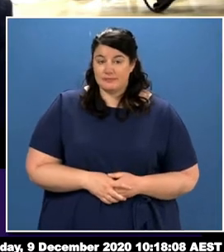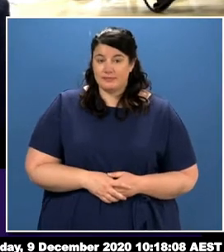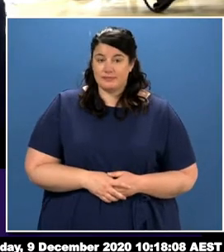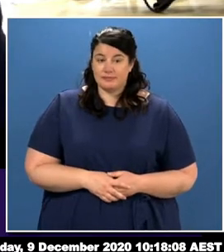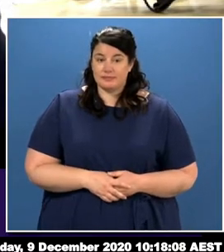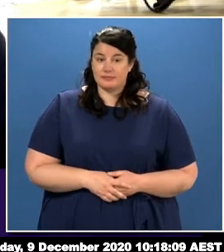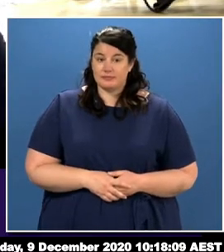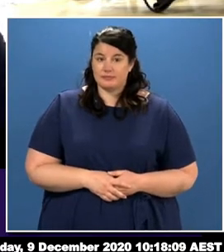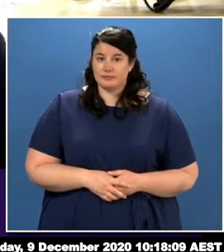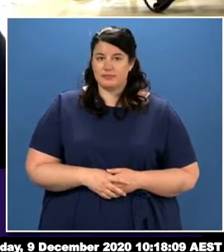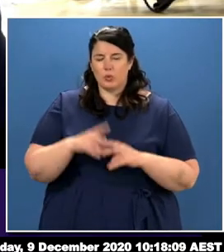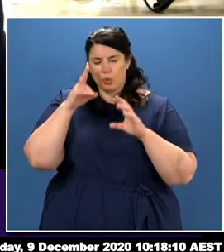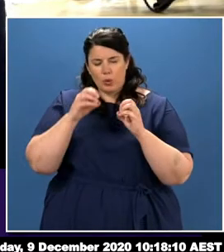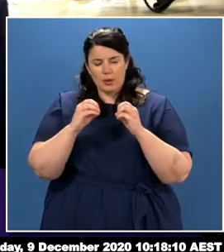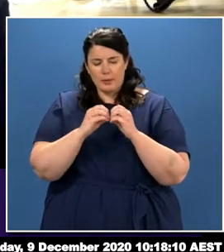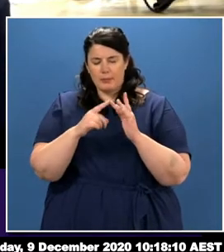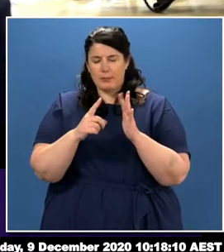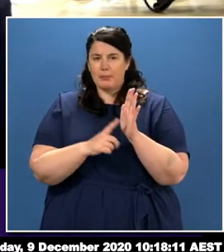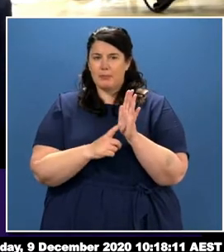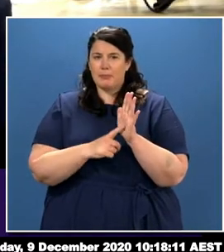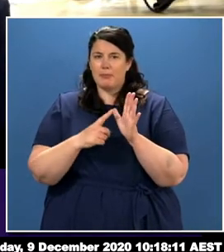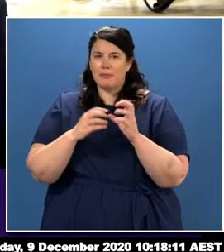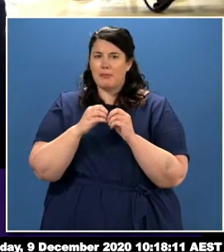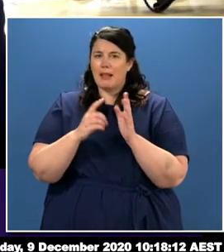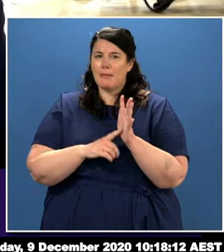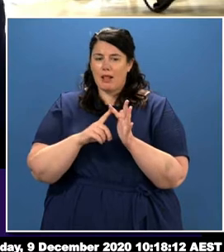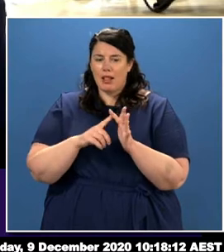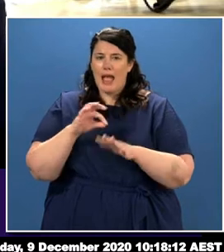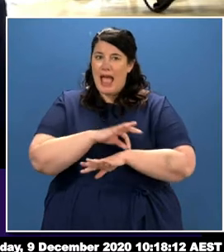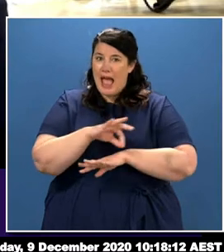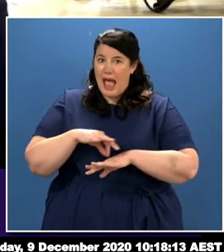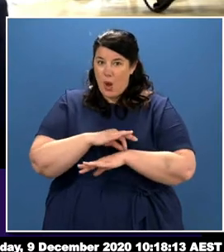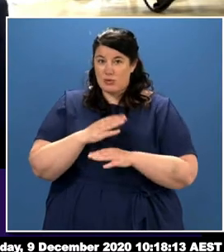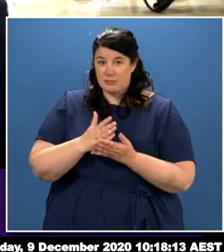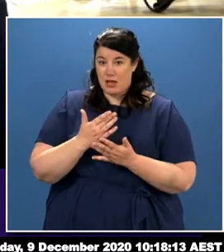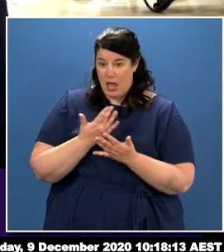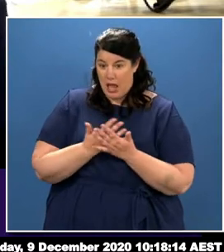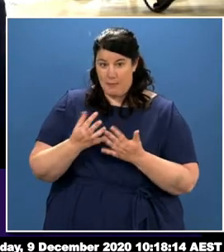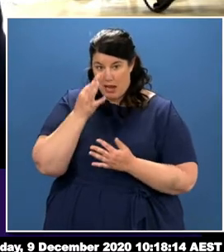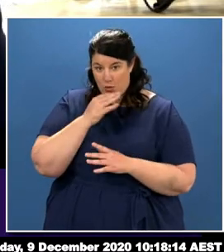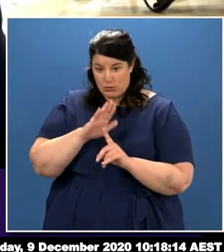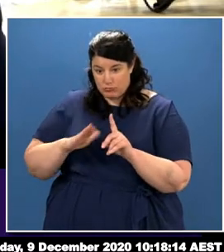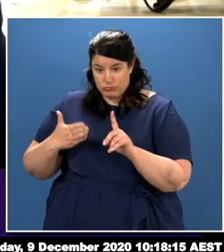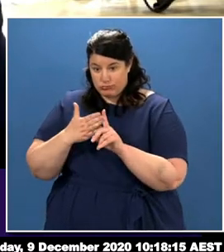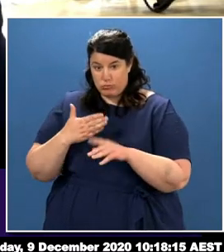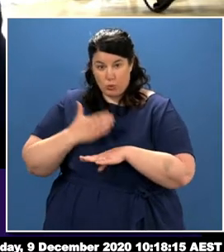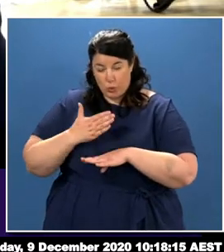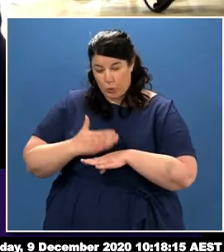all refer to billable hours, but it's really a productivity goal in some respects or a daily goal to achieve, is that right?